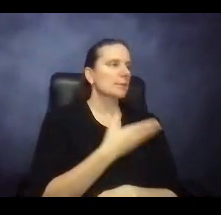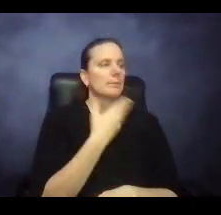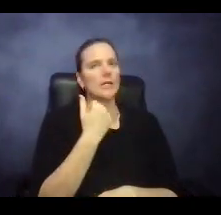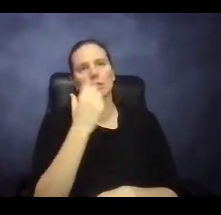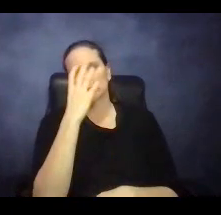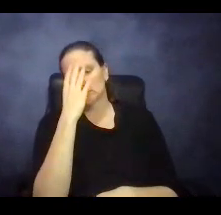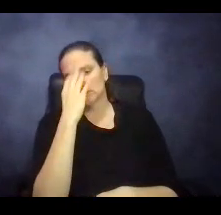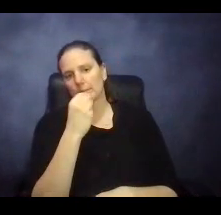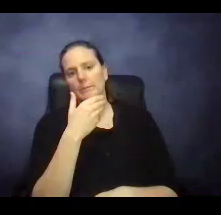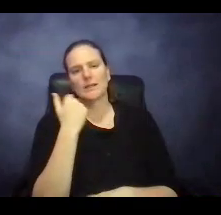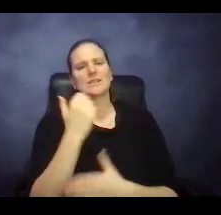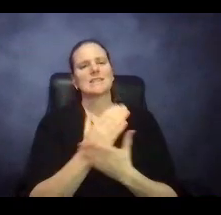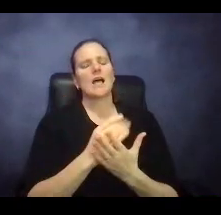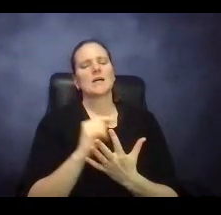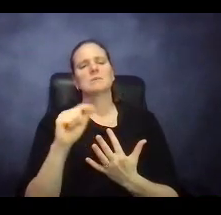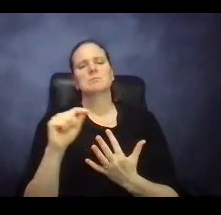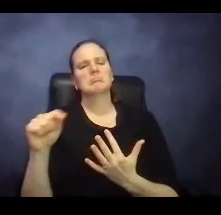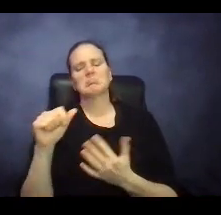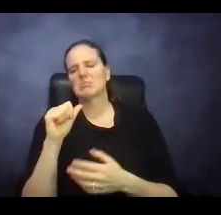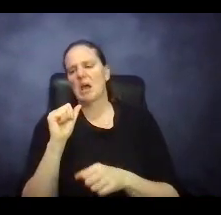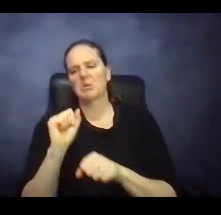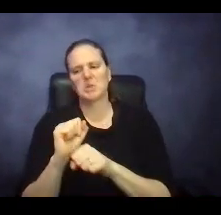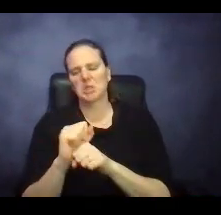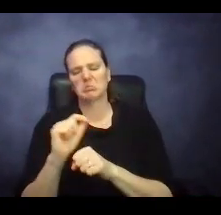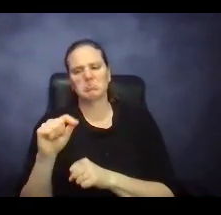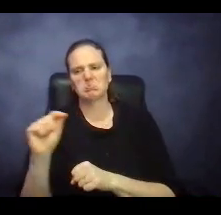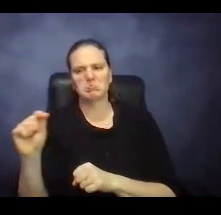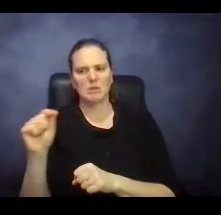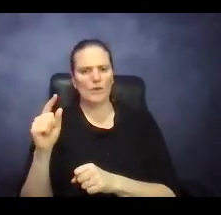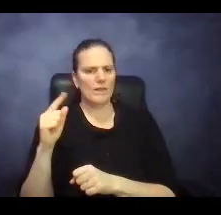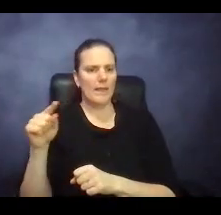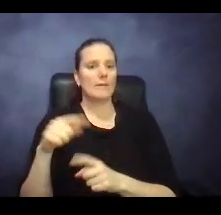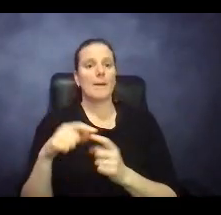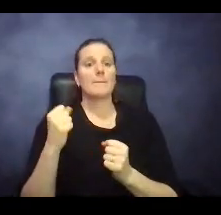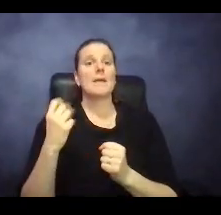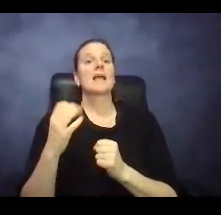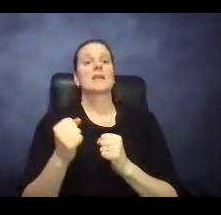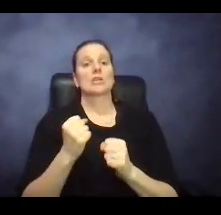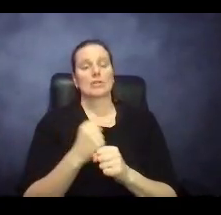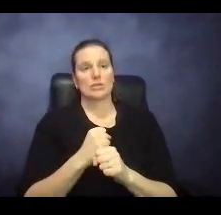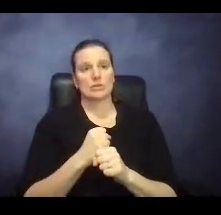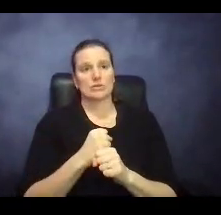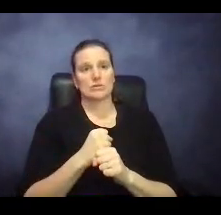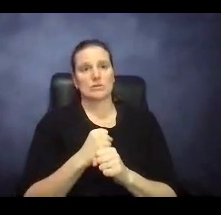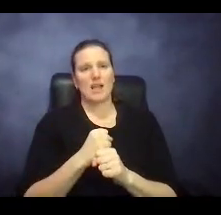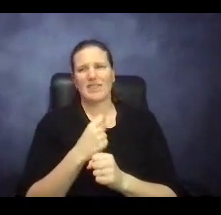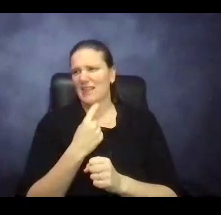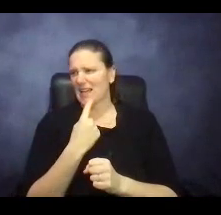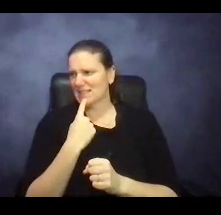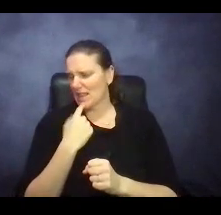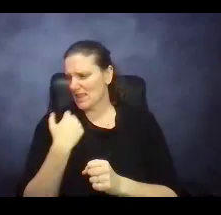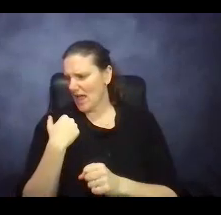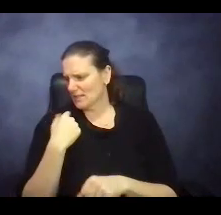I mean, I have some outliers that things don't work for, but in as many years I've been doing this, the, I think I said this last time, the kind of supplements